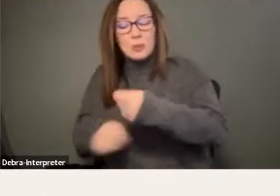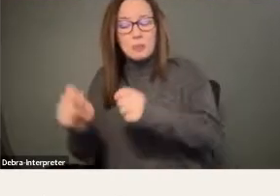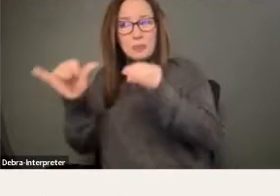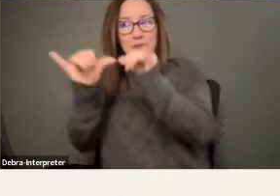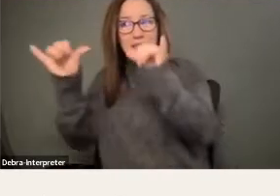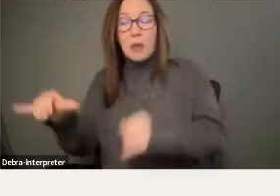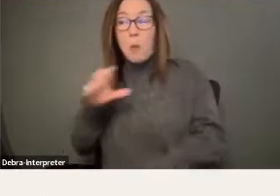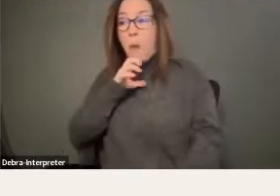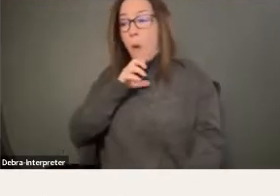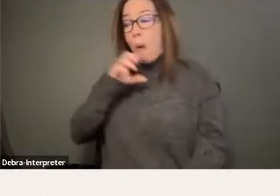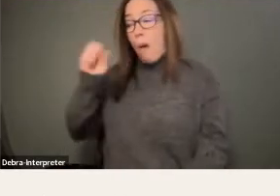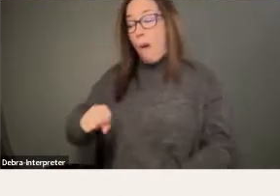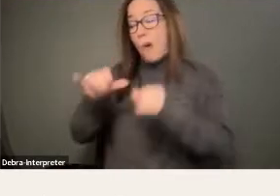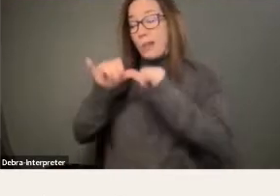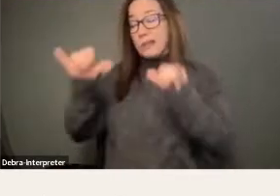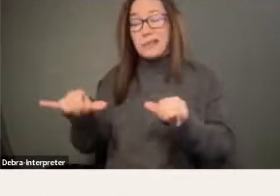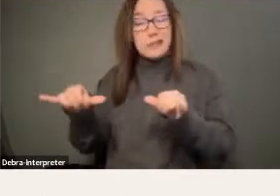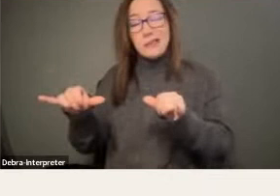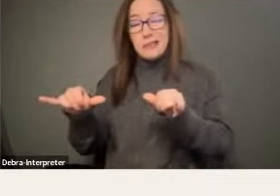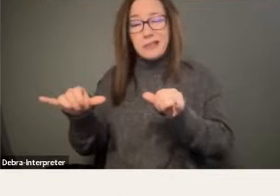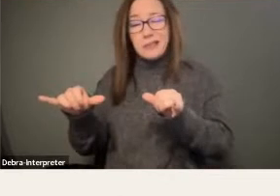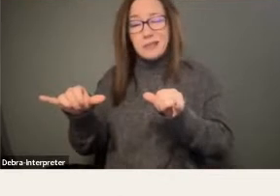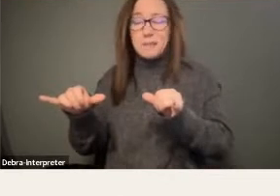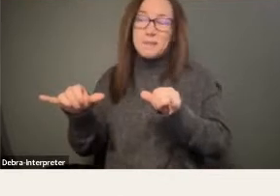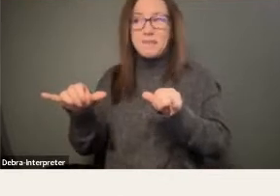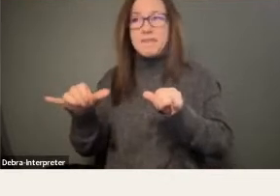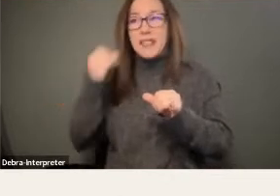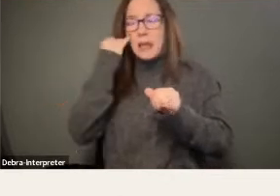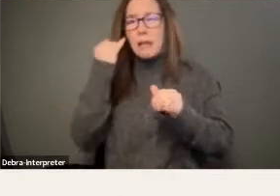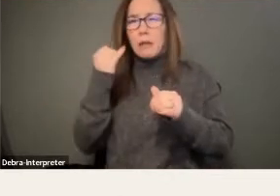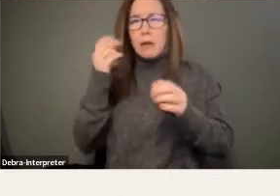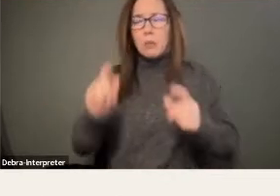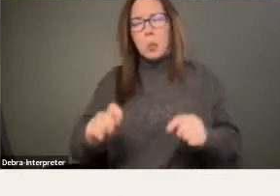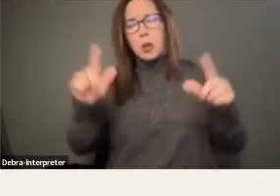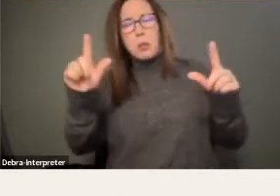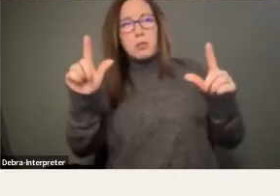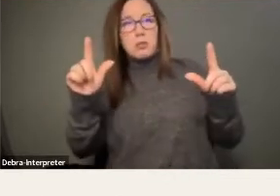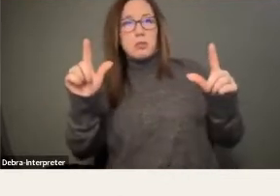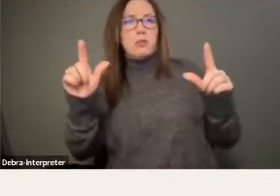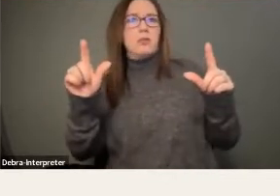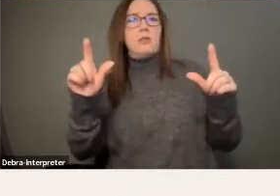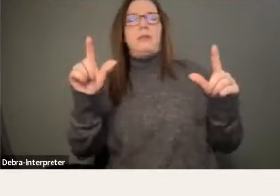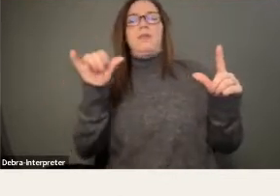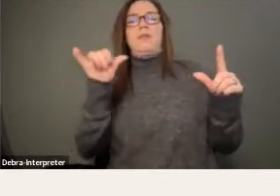One caveat I want to say we are in the PHOEUFLDZ replacing our system. So the old system still works